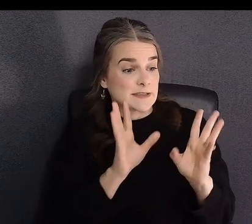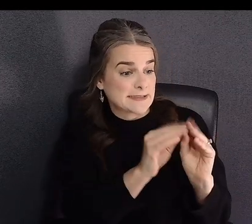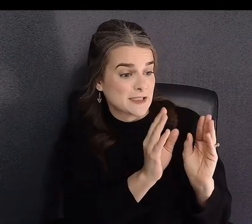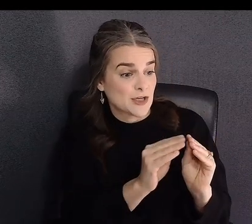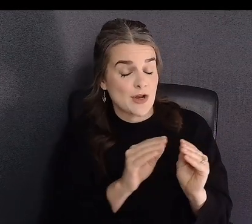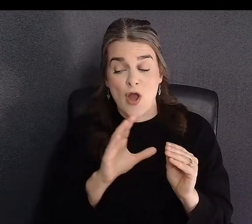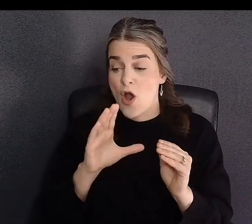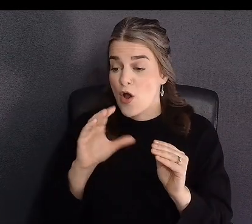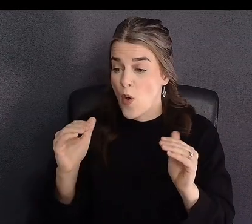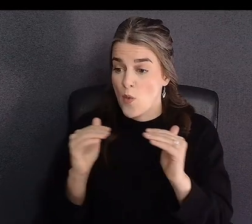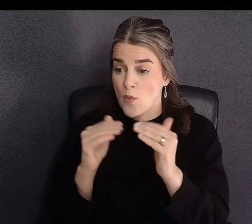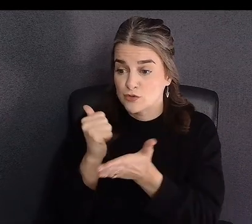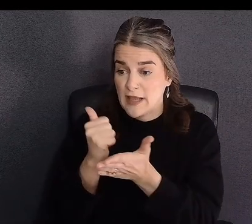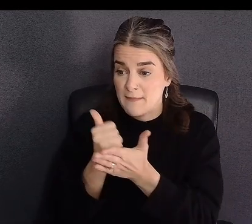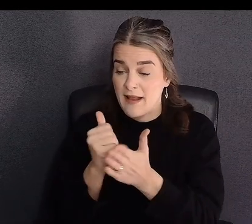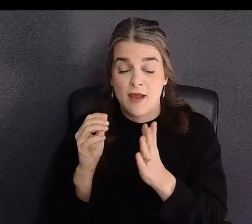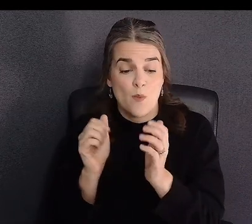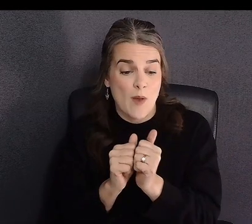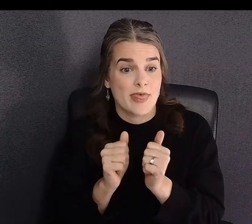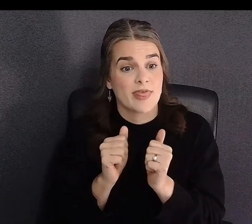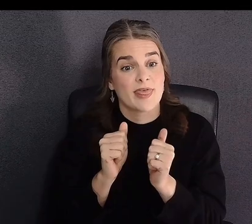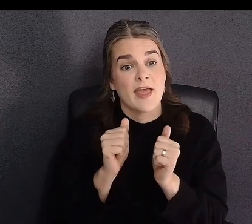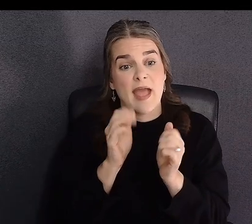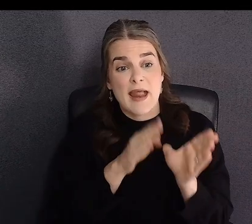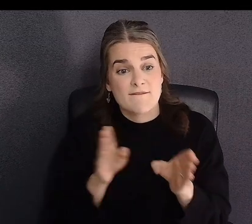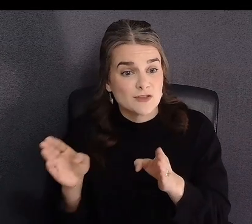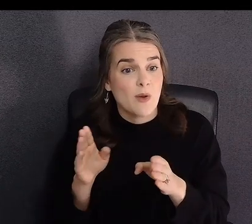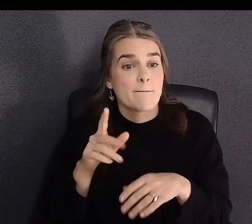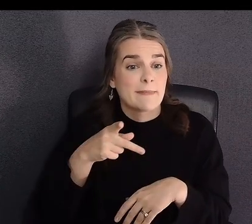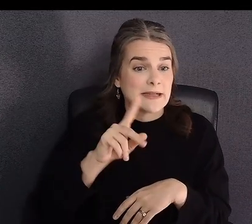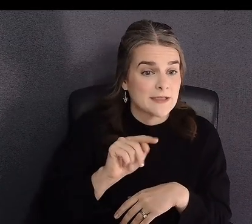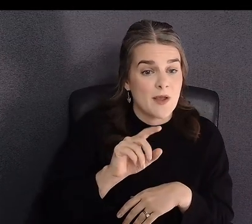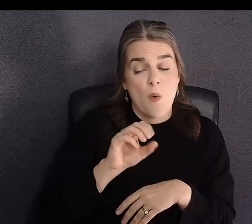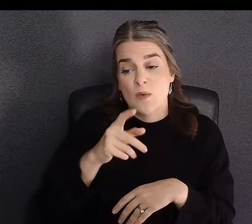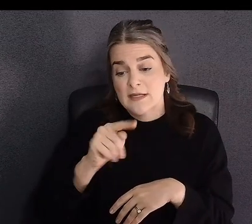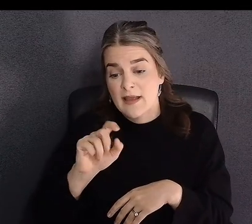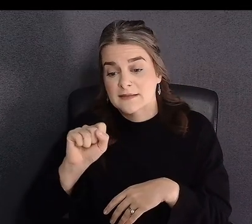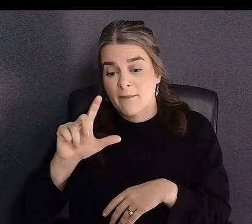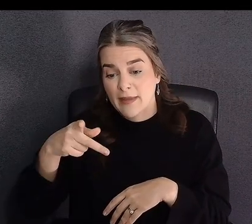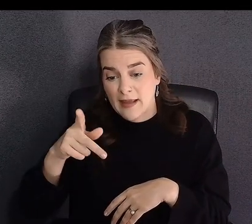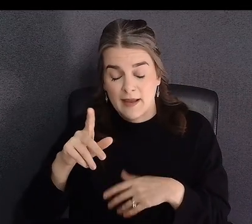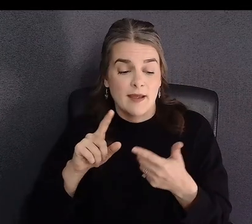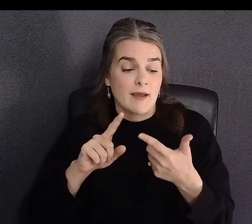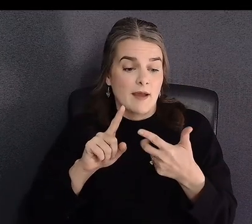with physical, occupational, and speech therapies. And then we do a lot of group sessions down here as well.